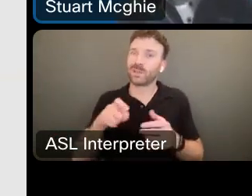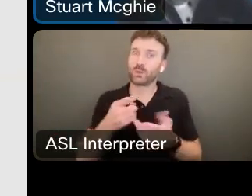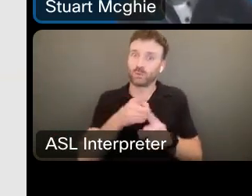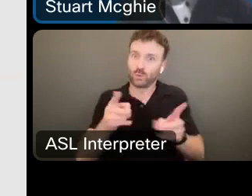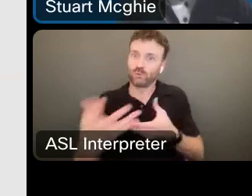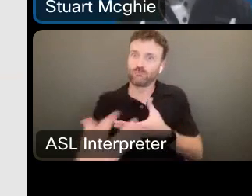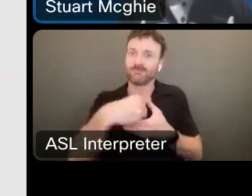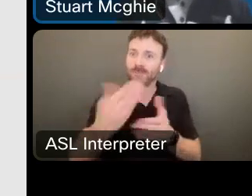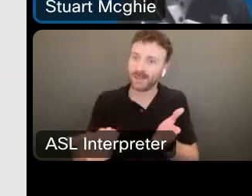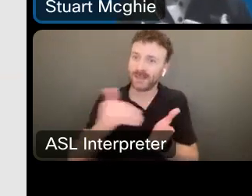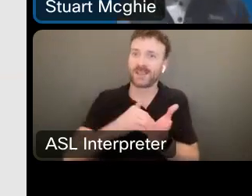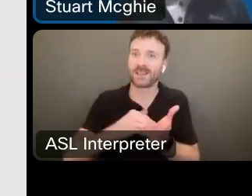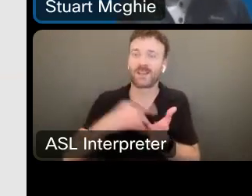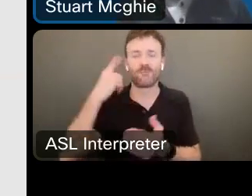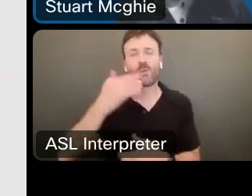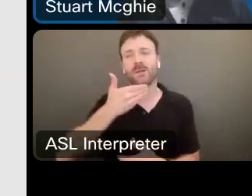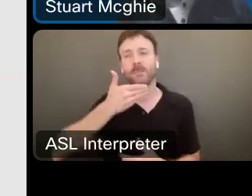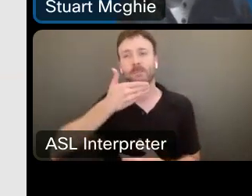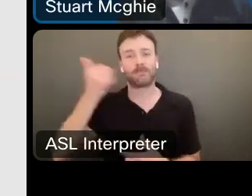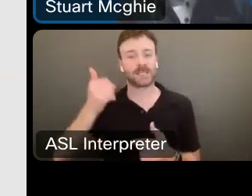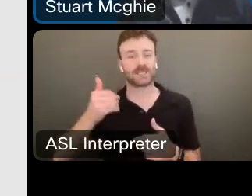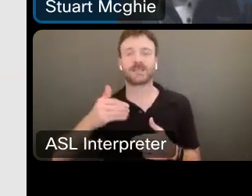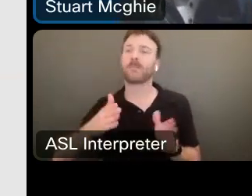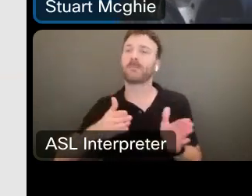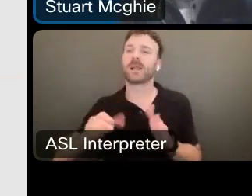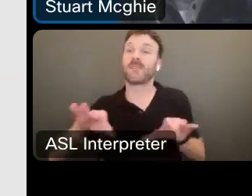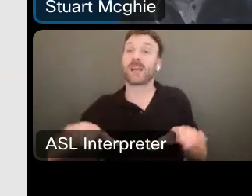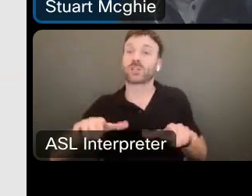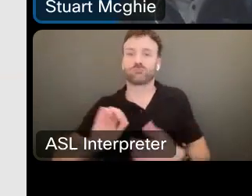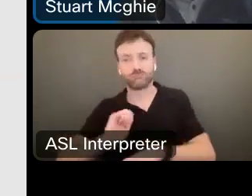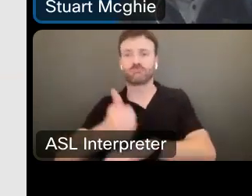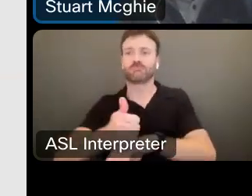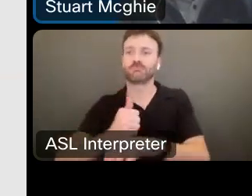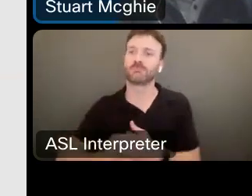for the best plan of action to implement this.